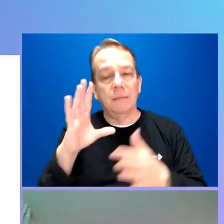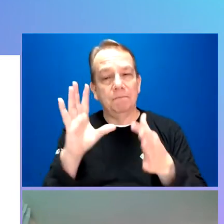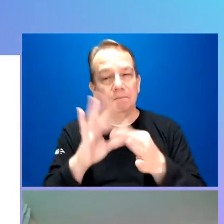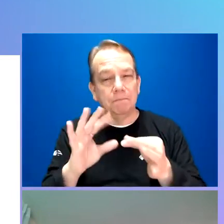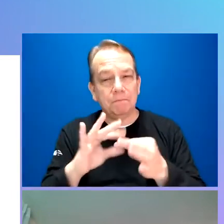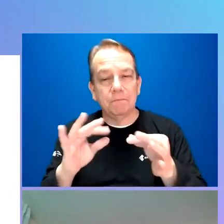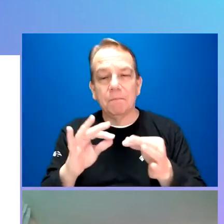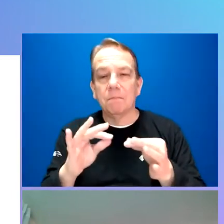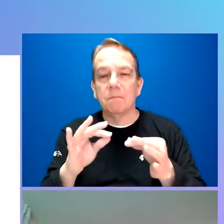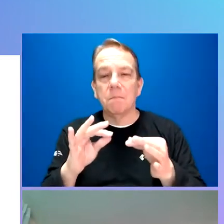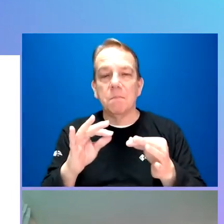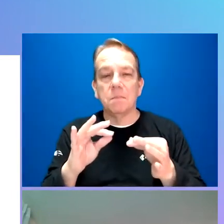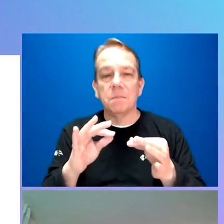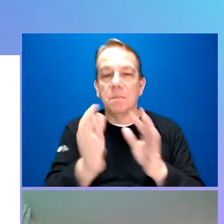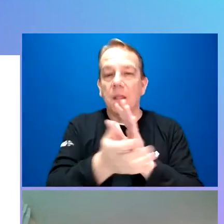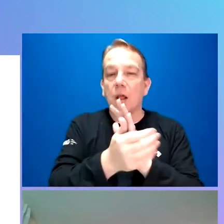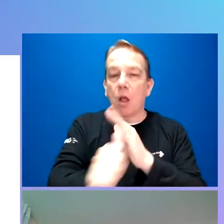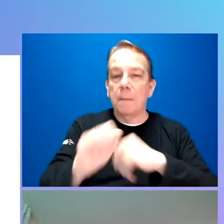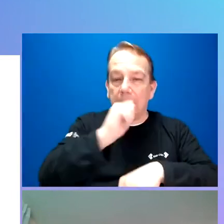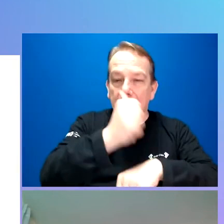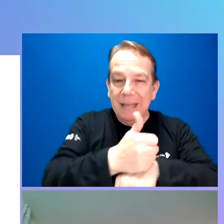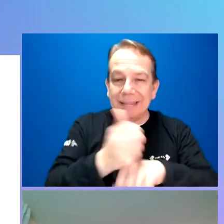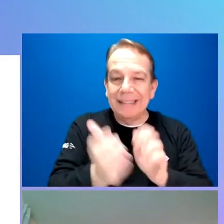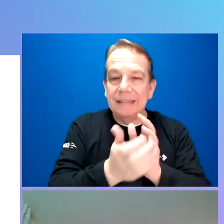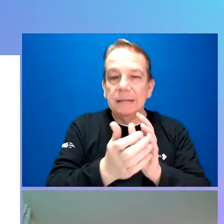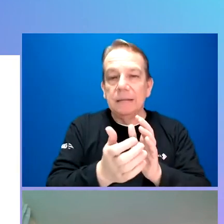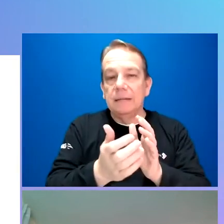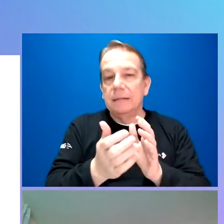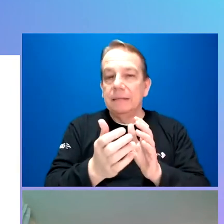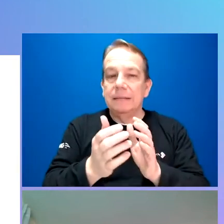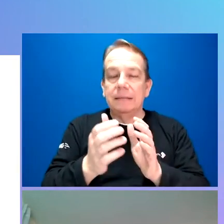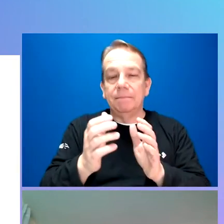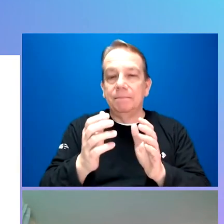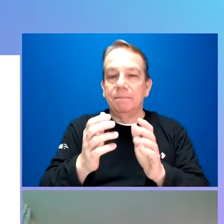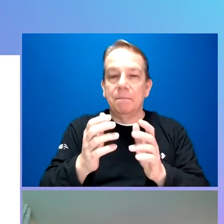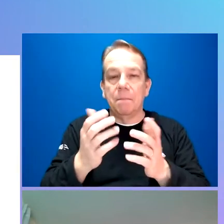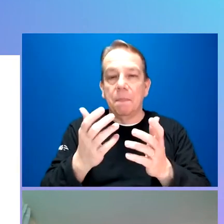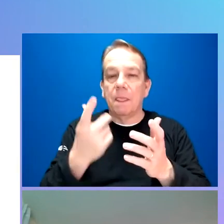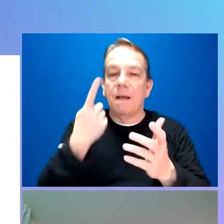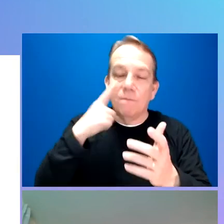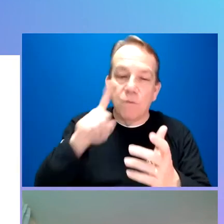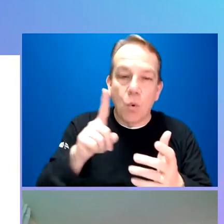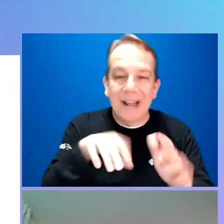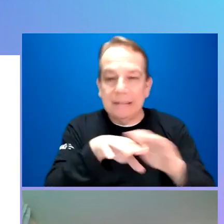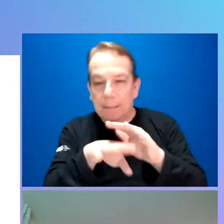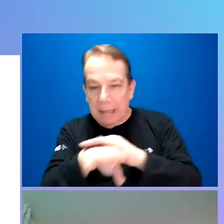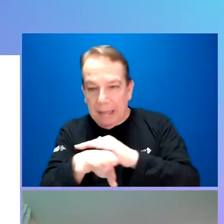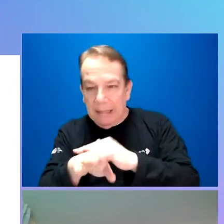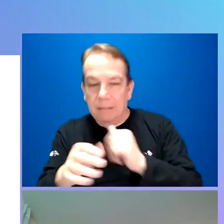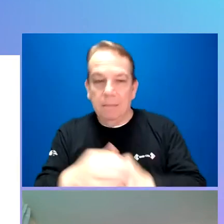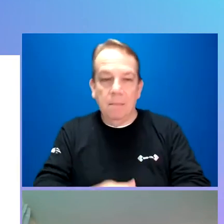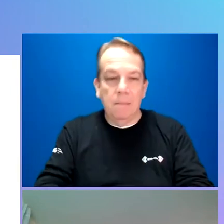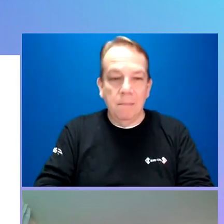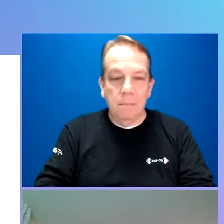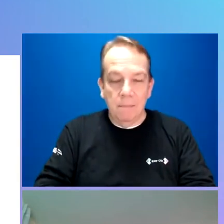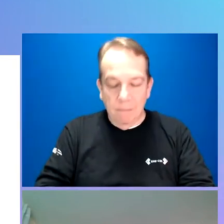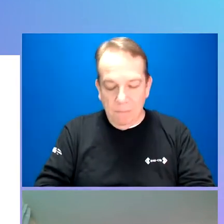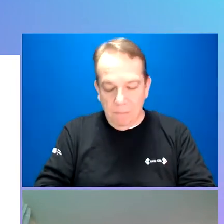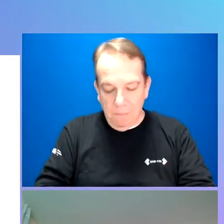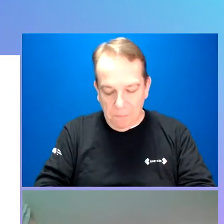competency based or CBT uh, for